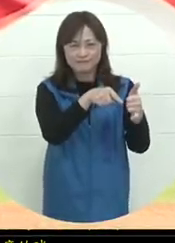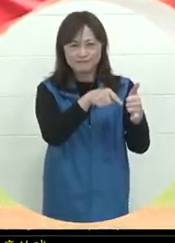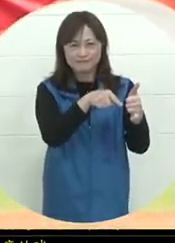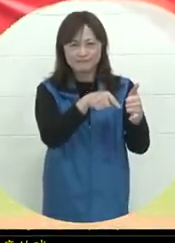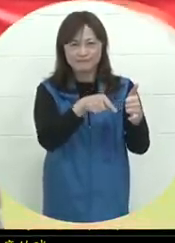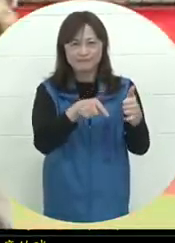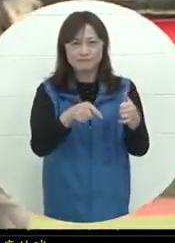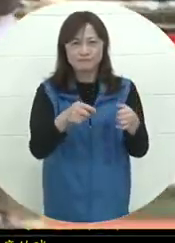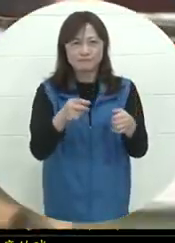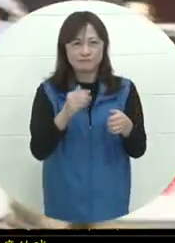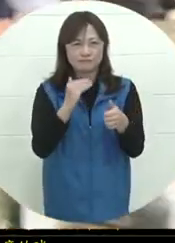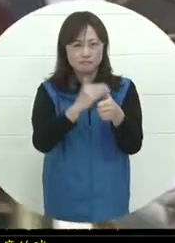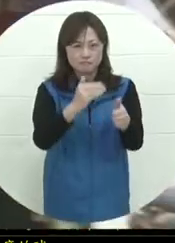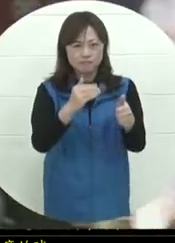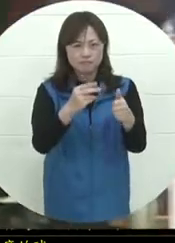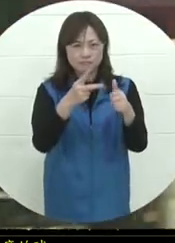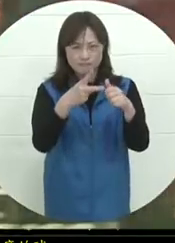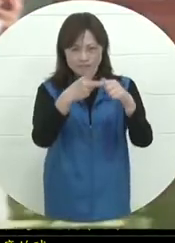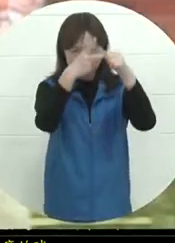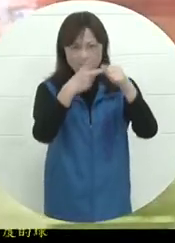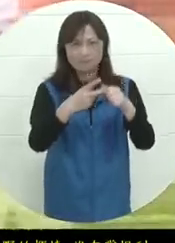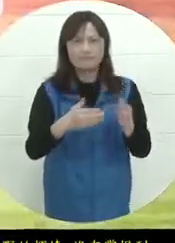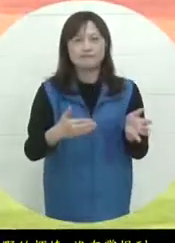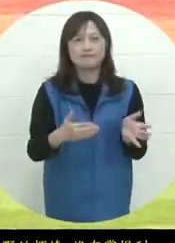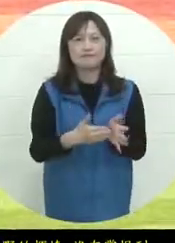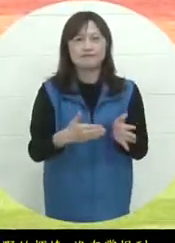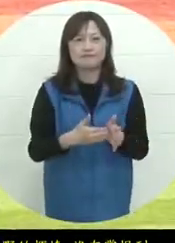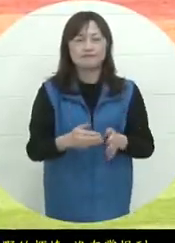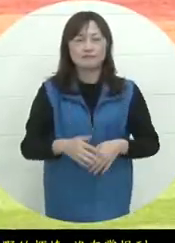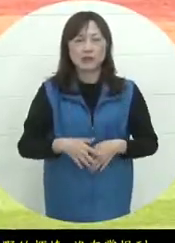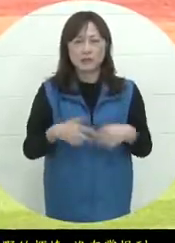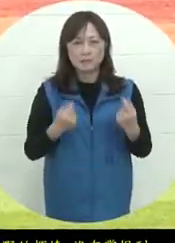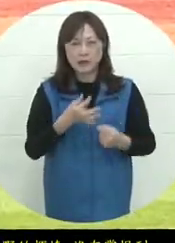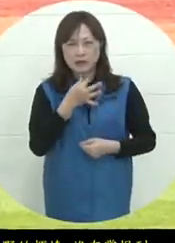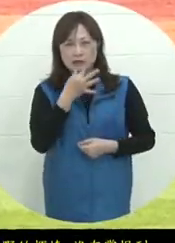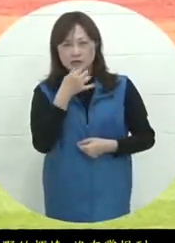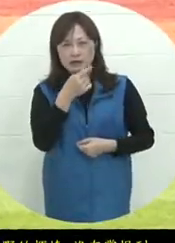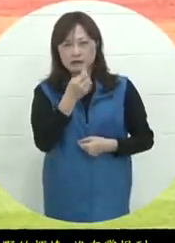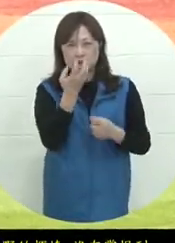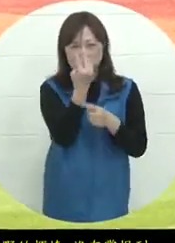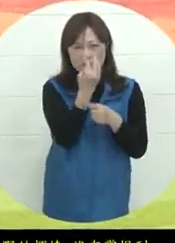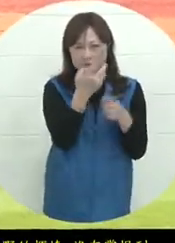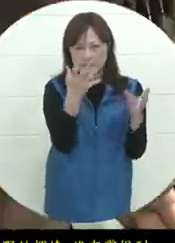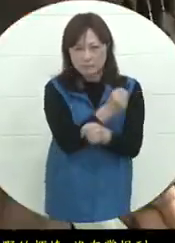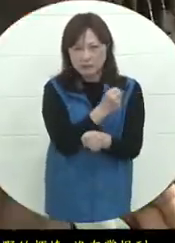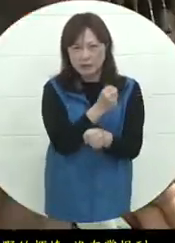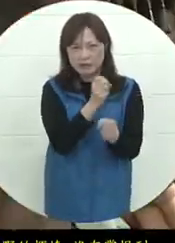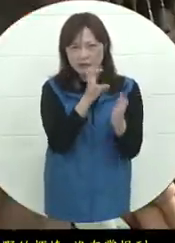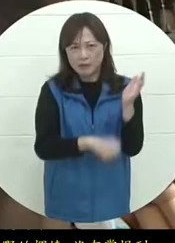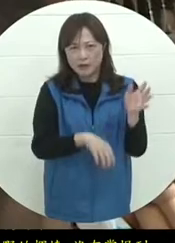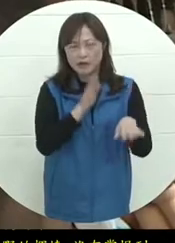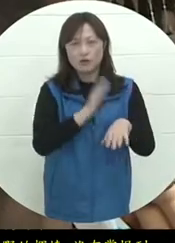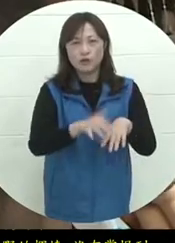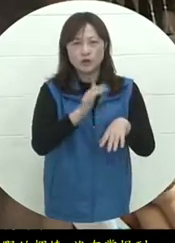one more person to defend this inning. Originally, there were 4 points. It was a crisis and it was 3 consecutive downs at the start. It was able to resolve